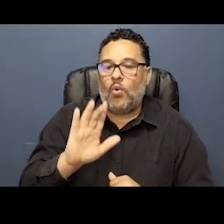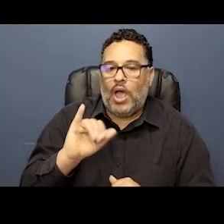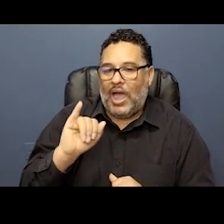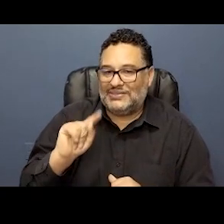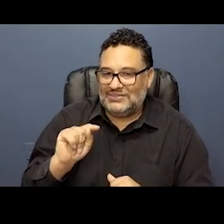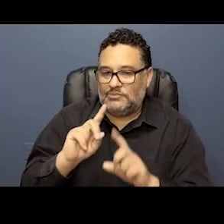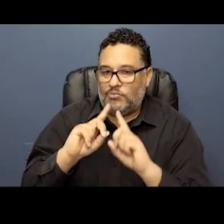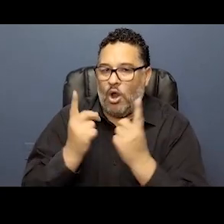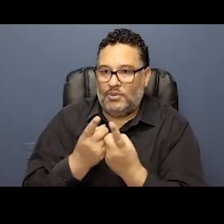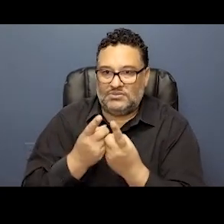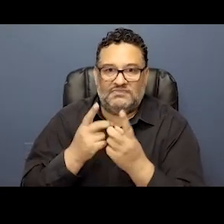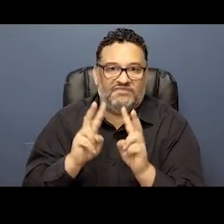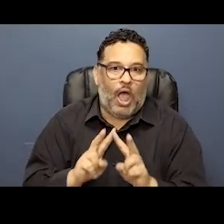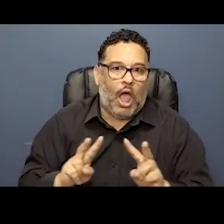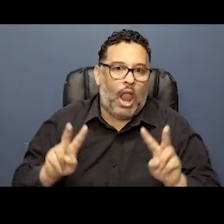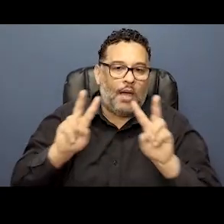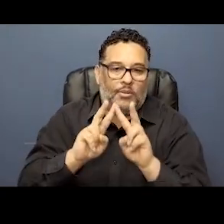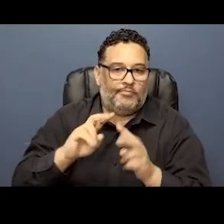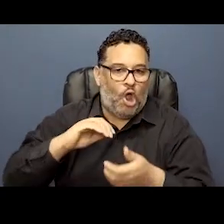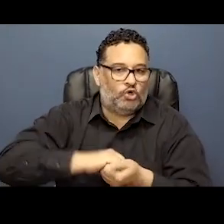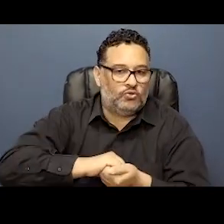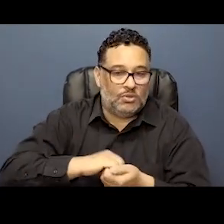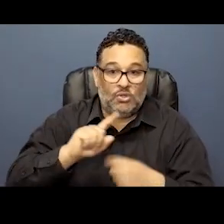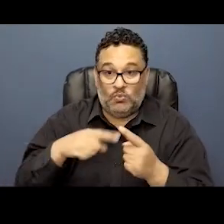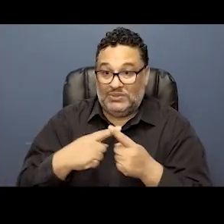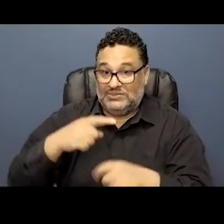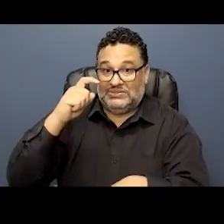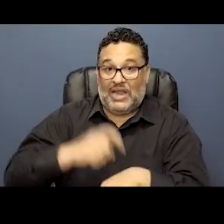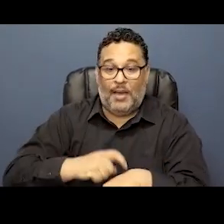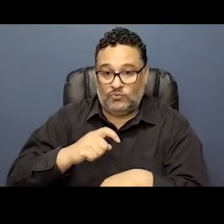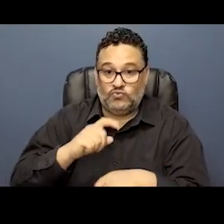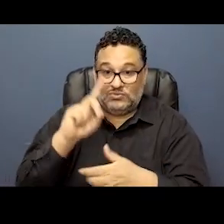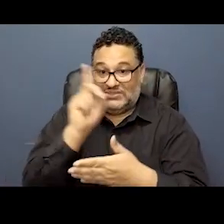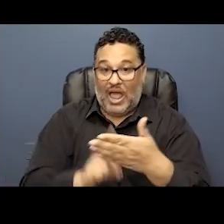is a valuable partner when it is time to build your training on the platform.